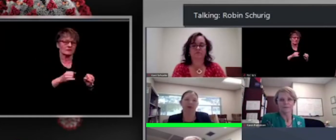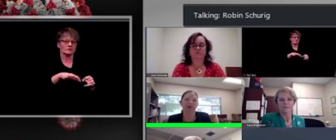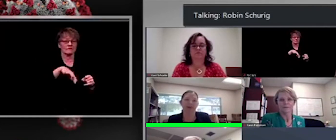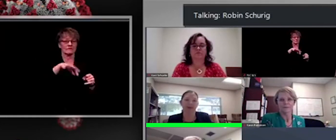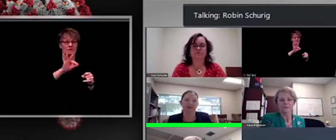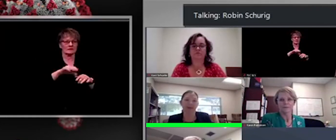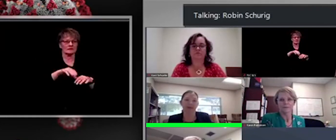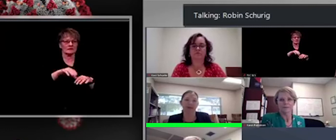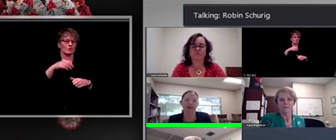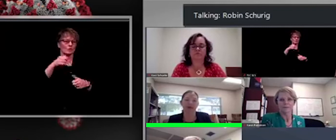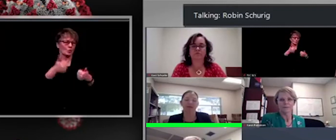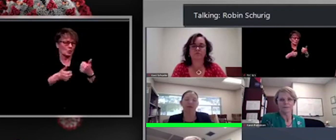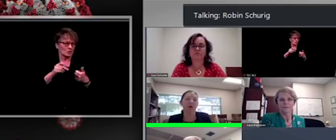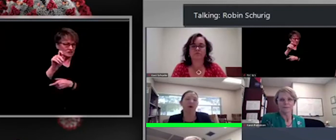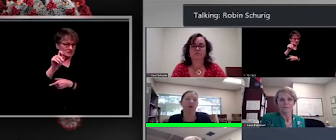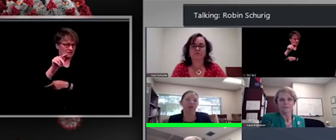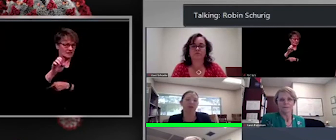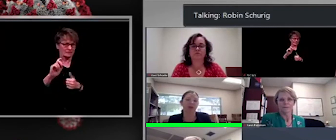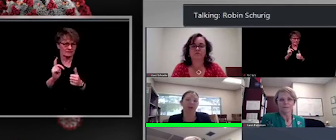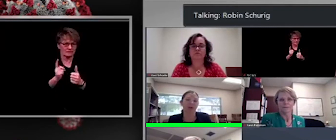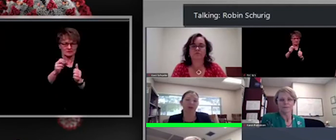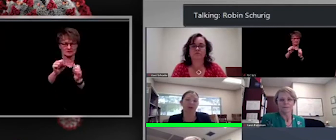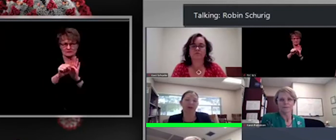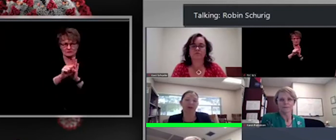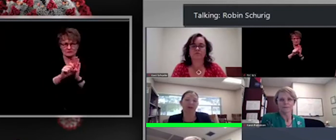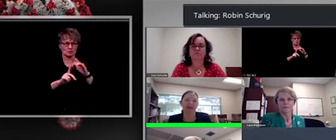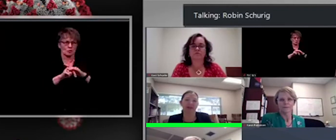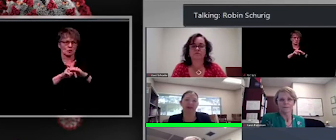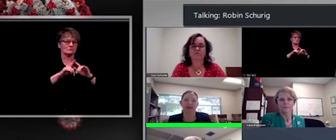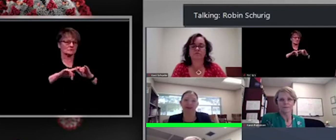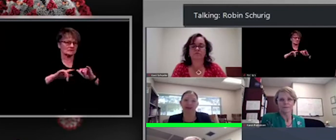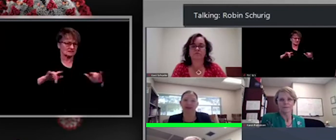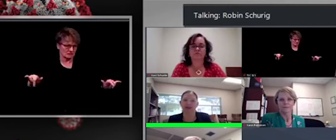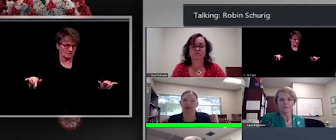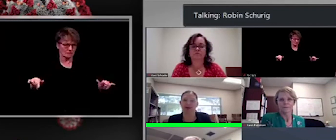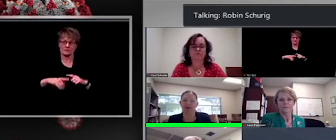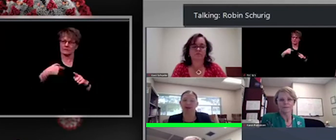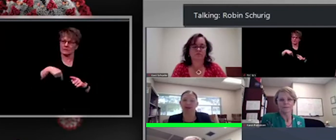compared to the tier system, but we are internally monitoring that data and the state is monitoring